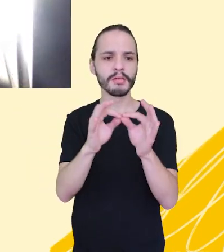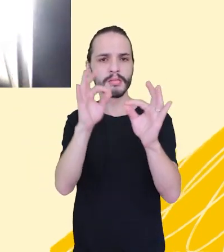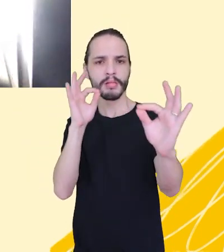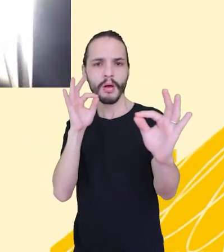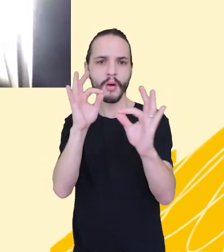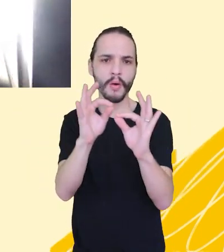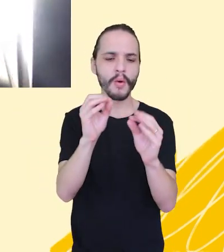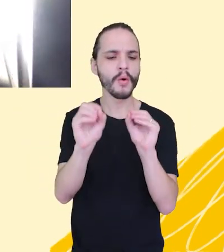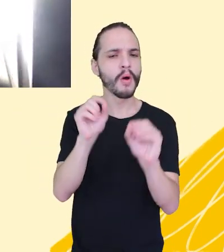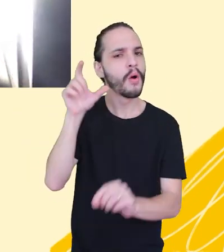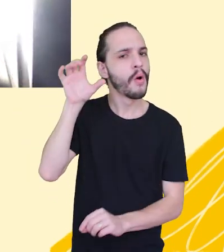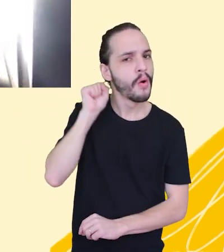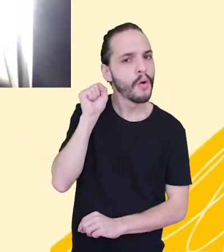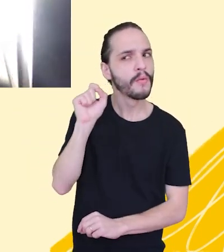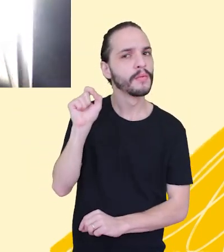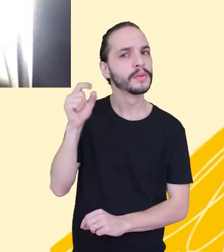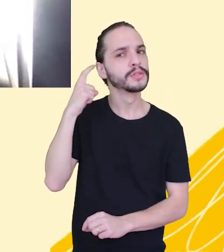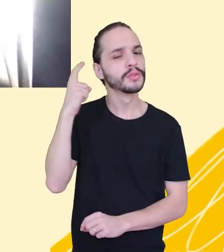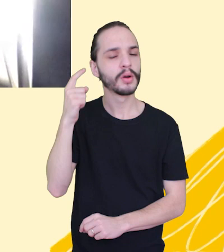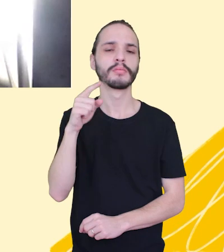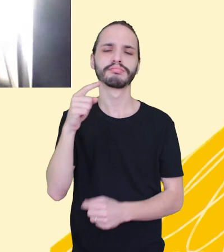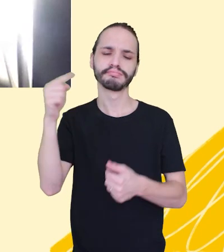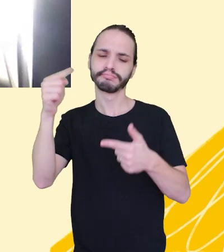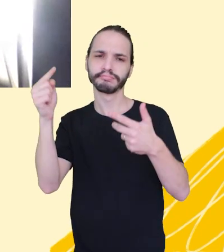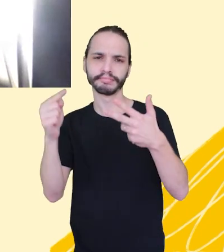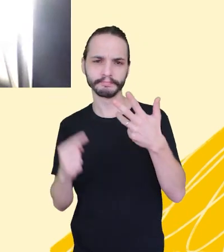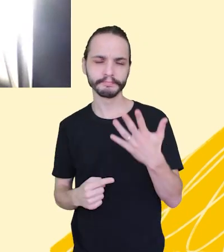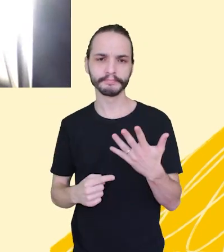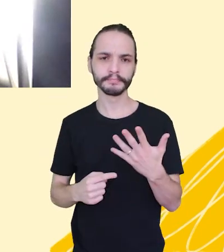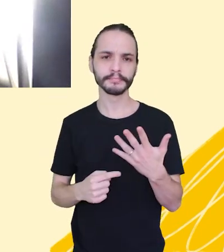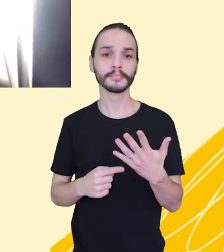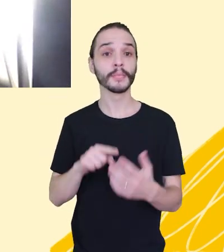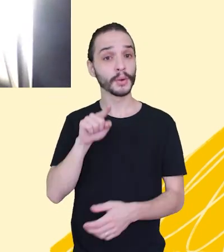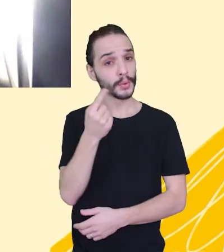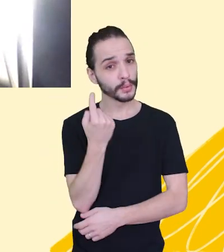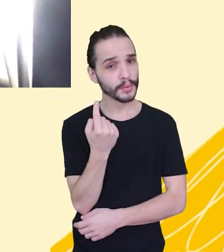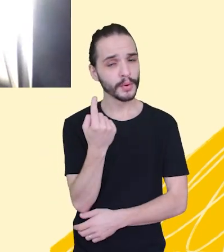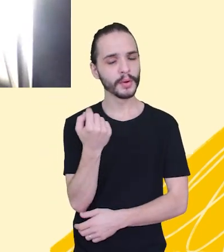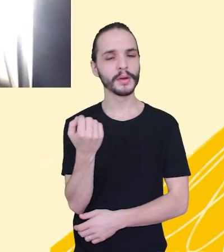And the point is that itís interesting to...